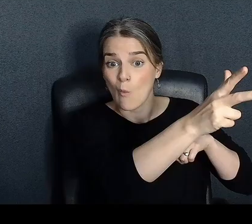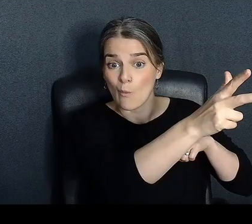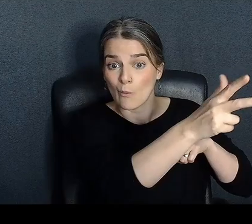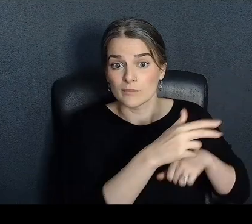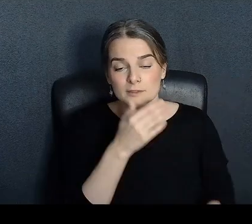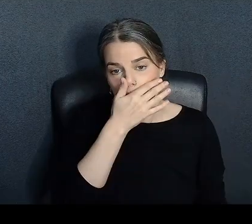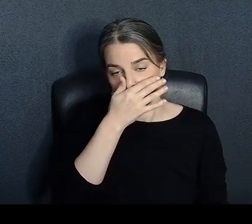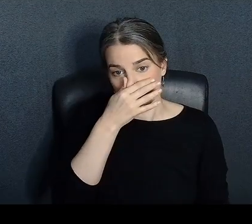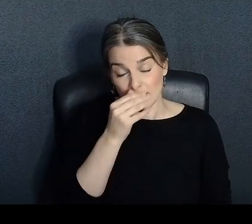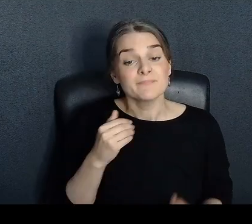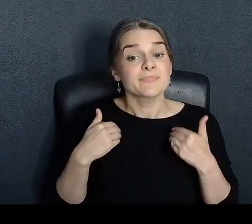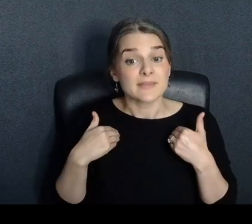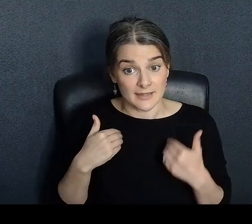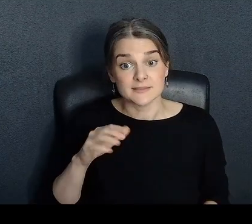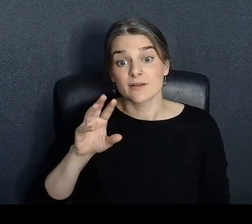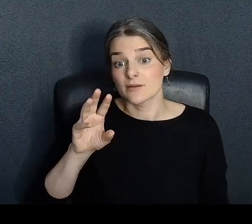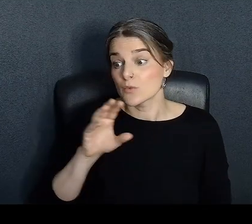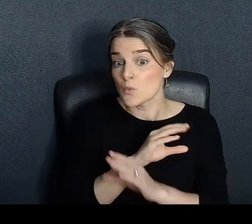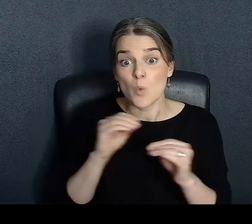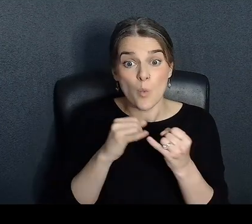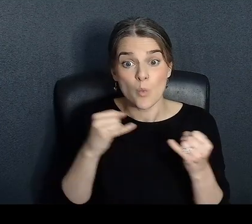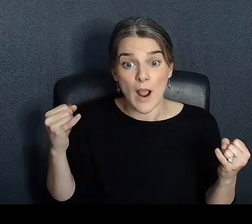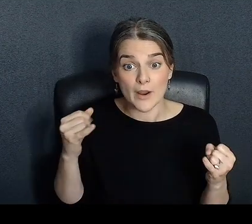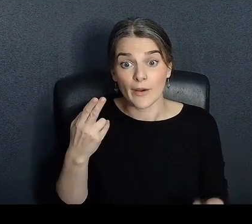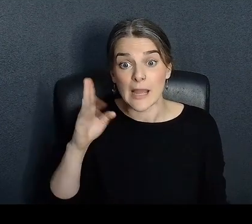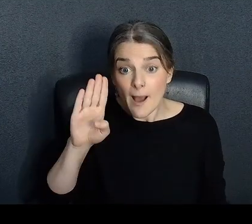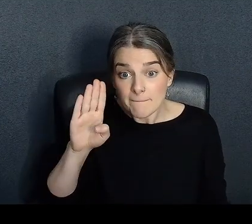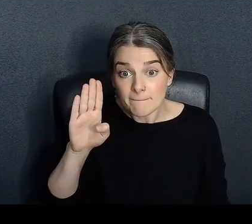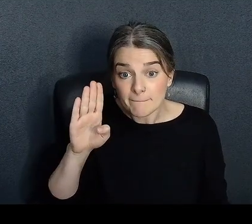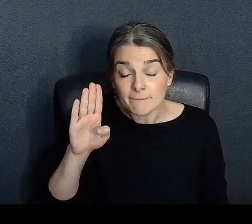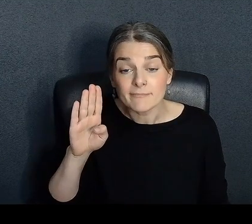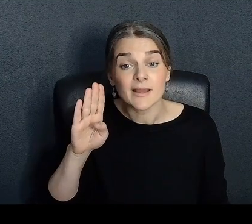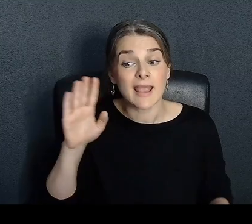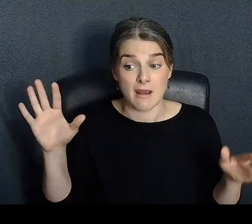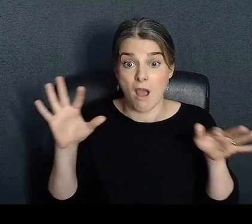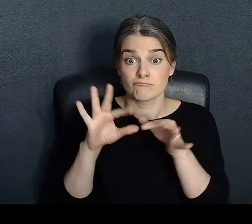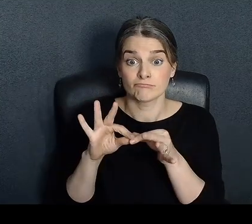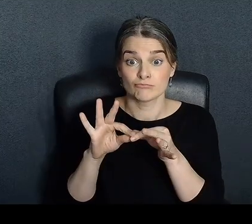that would hook on to the Wi-Fi at your house.